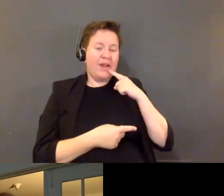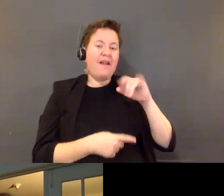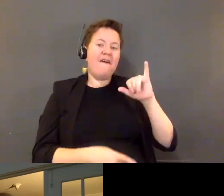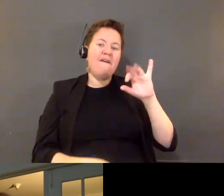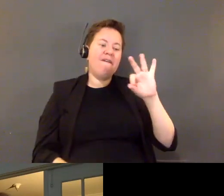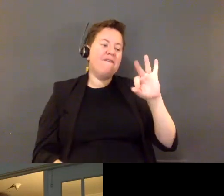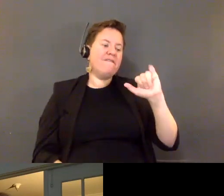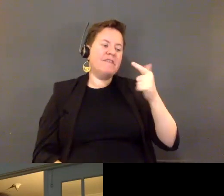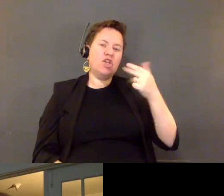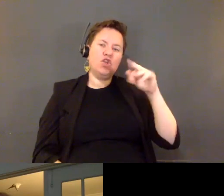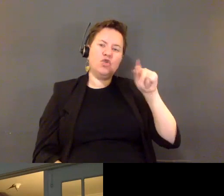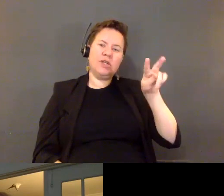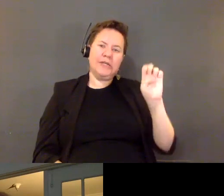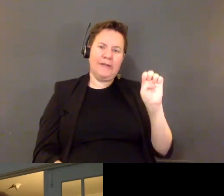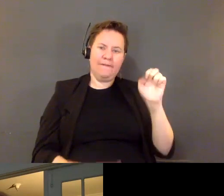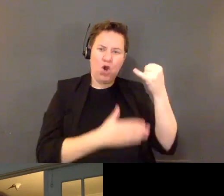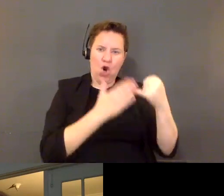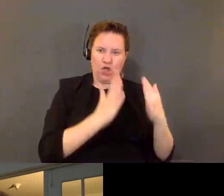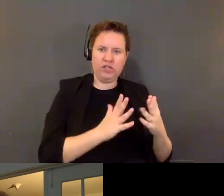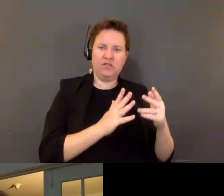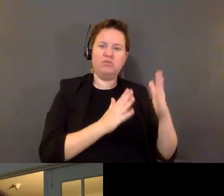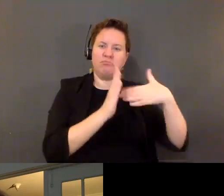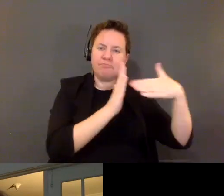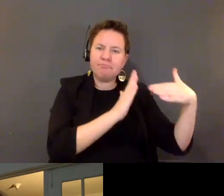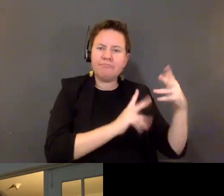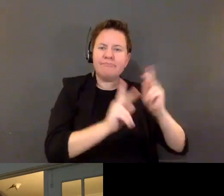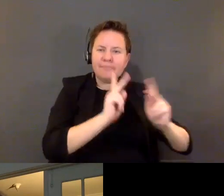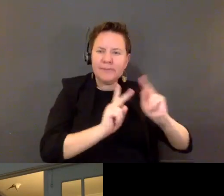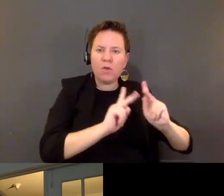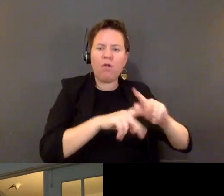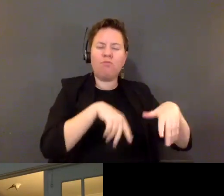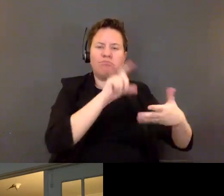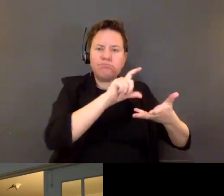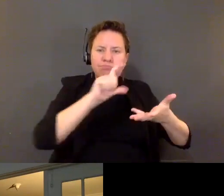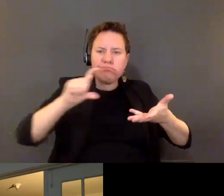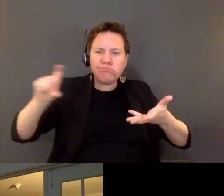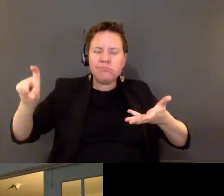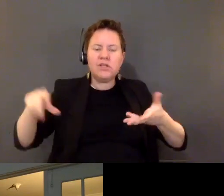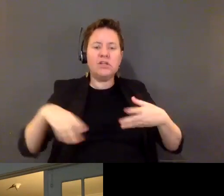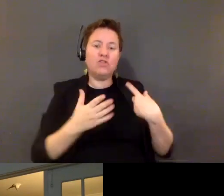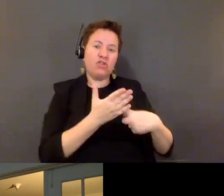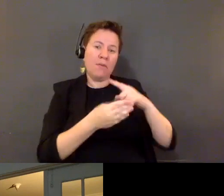and i'm wondering if you could talk a bit about being a figurative artist um